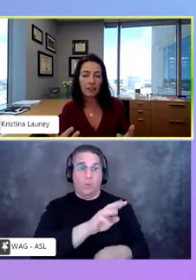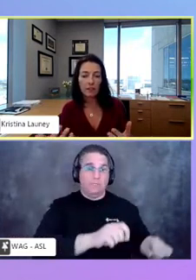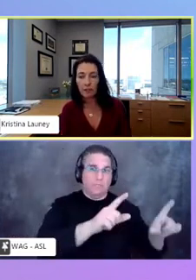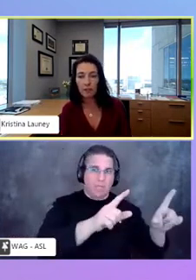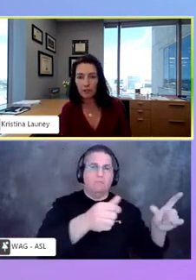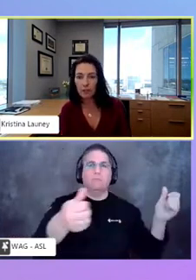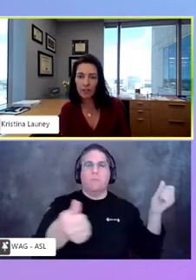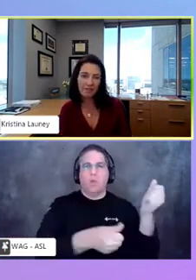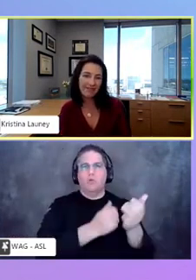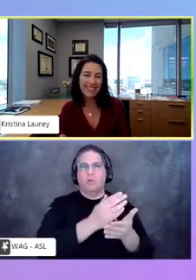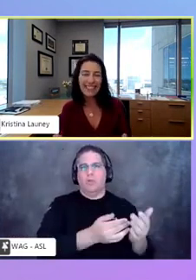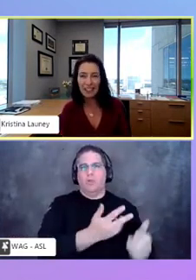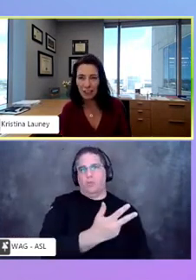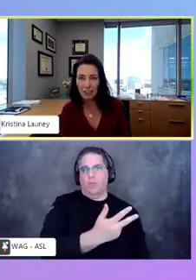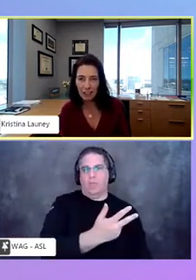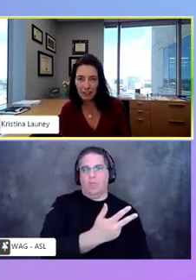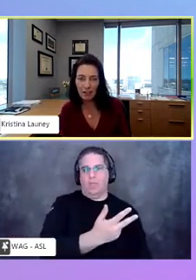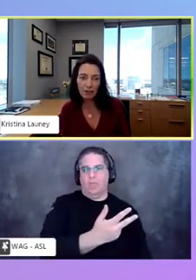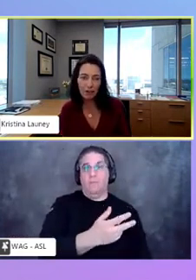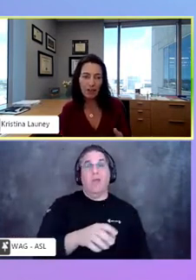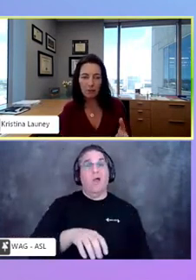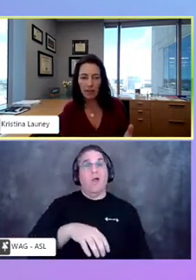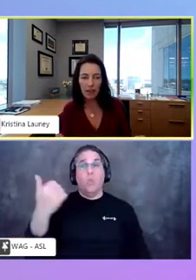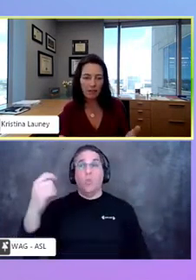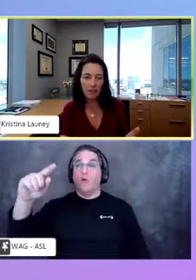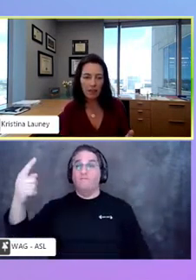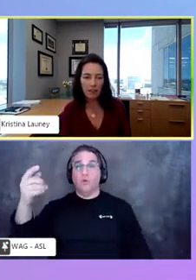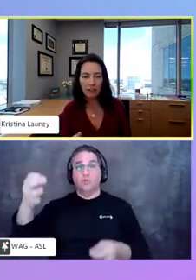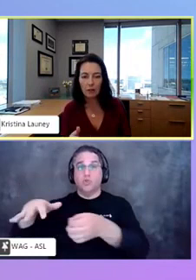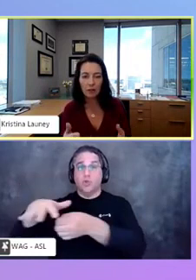of business or a website to be